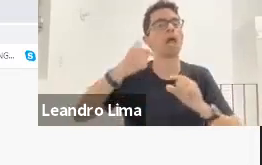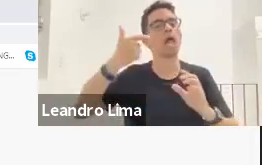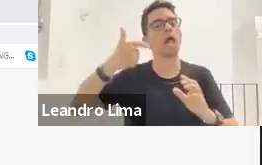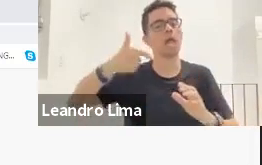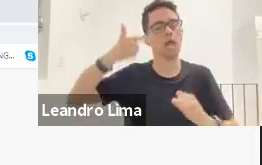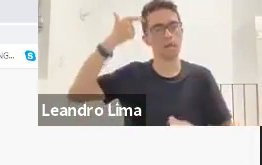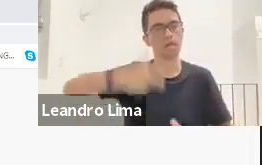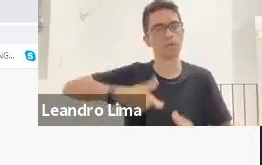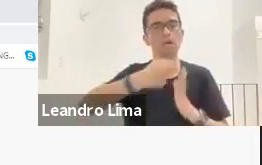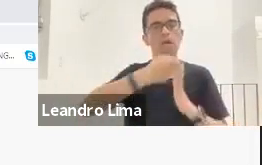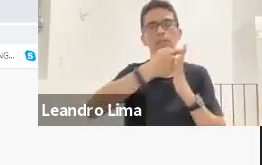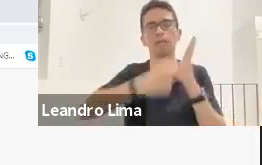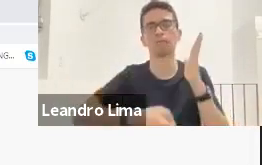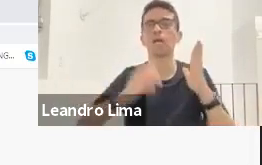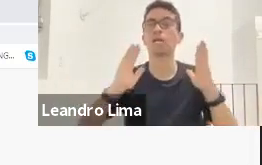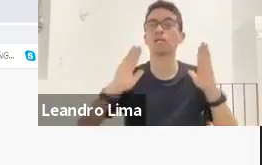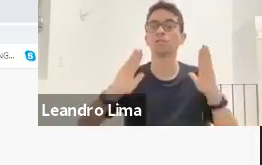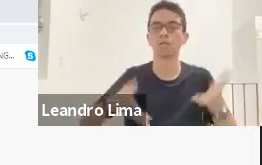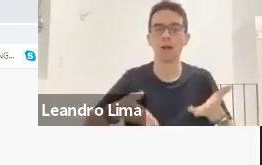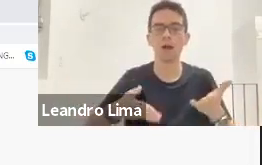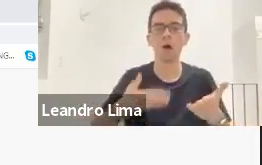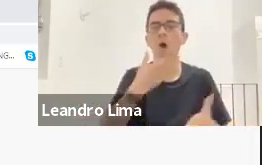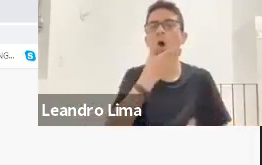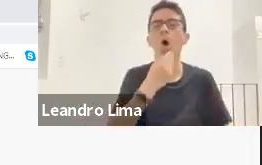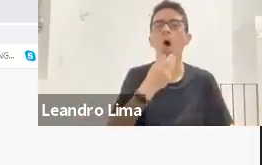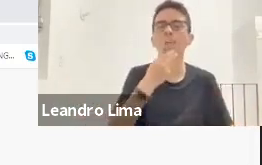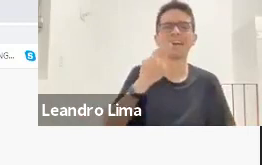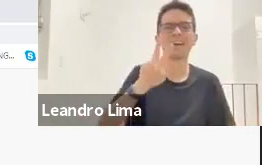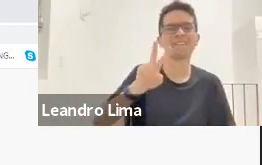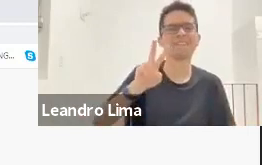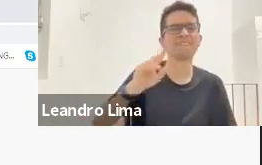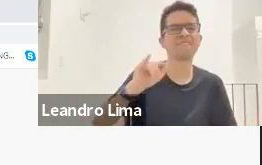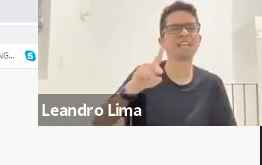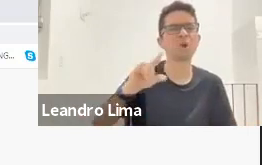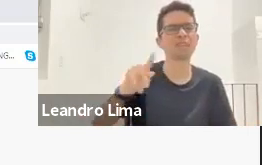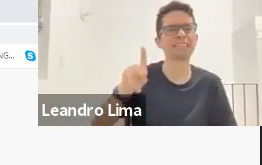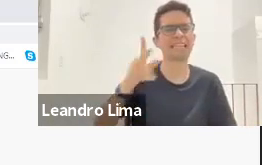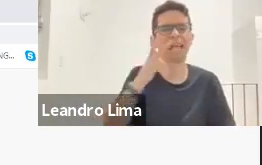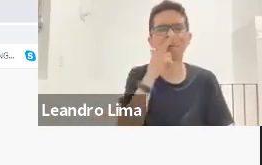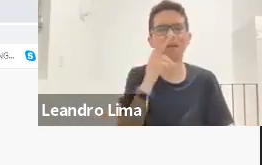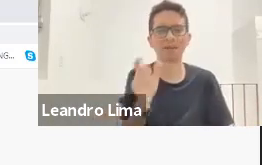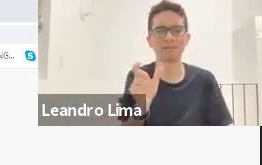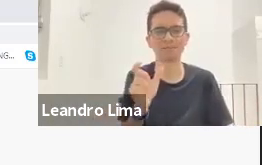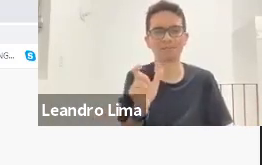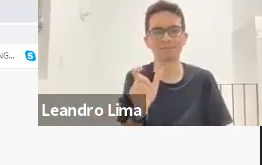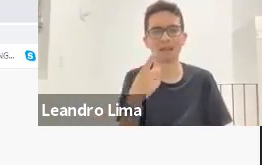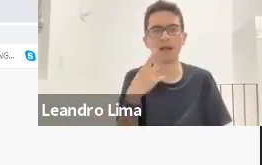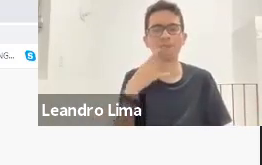about the god ski and scaffolding that's it. term he doesn't use.